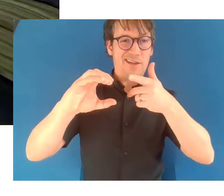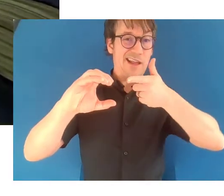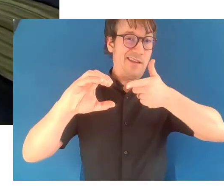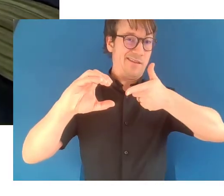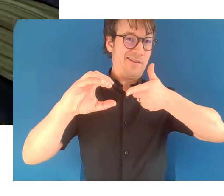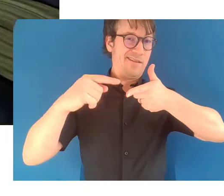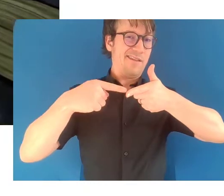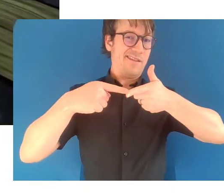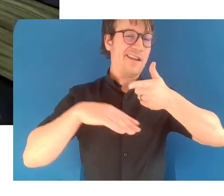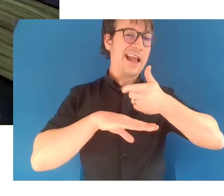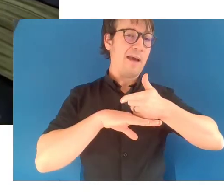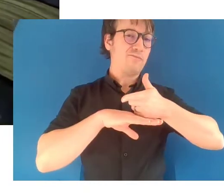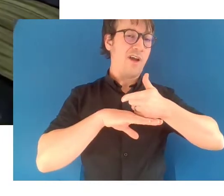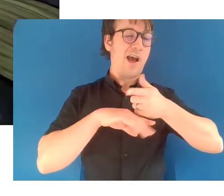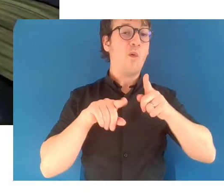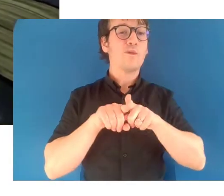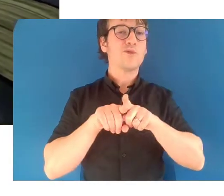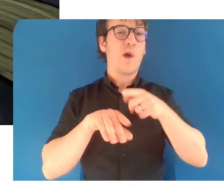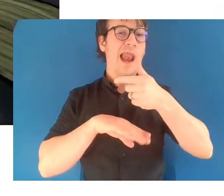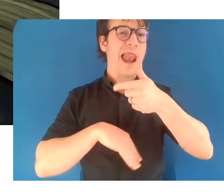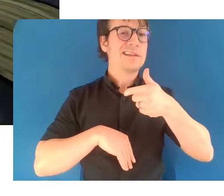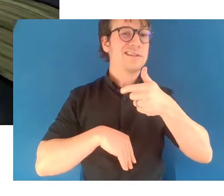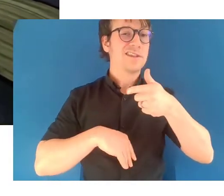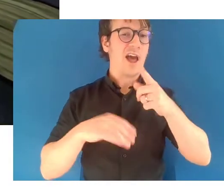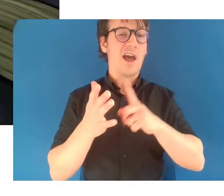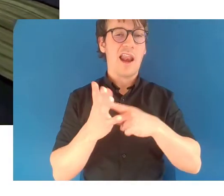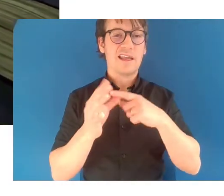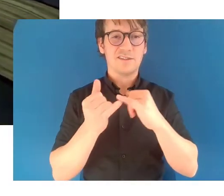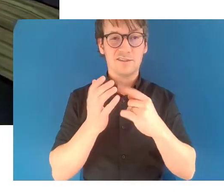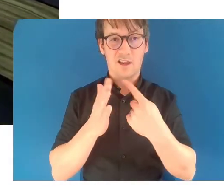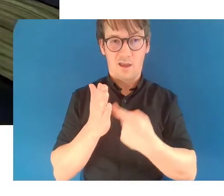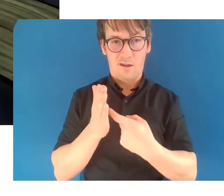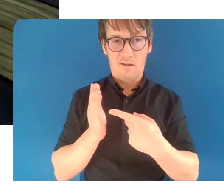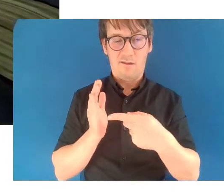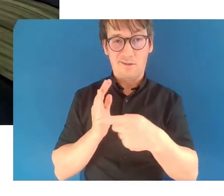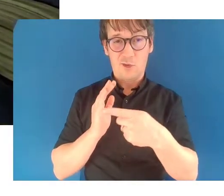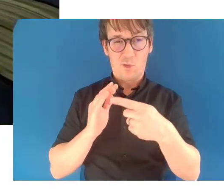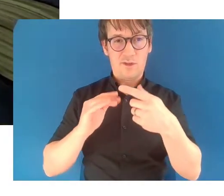It uses machine vision to track people’s faces.